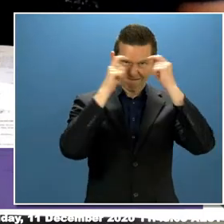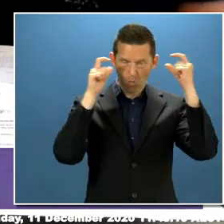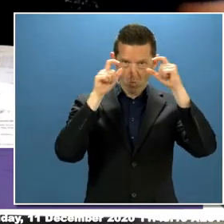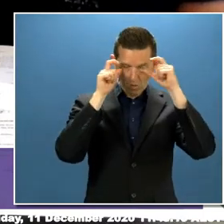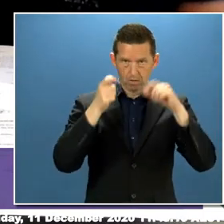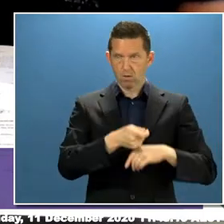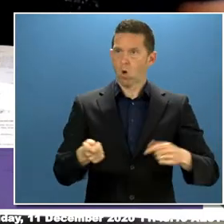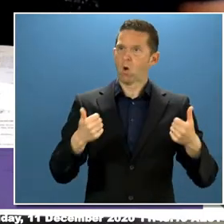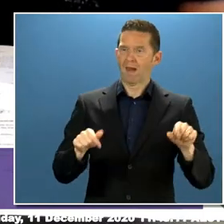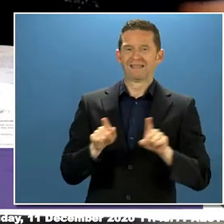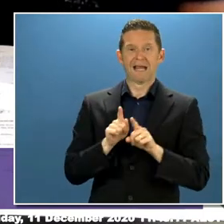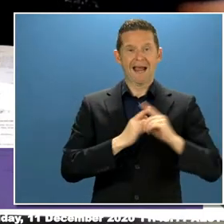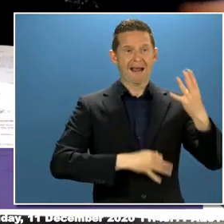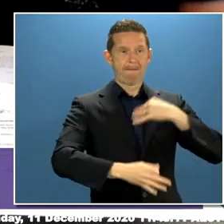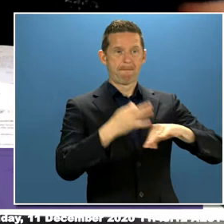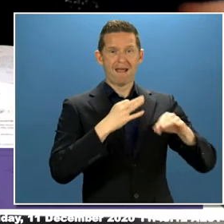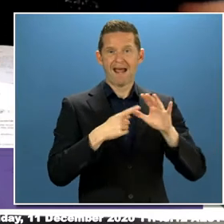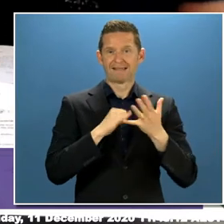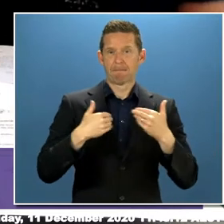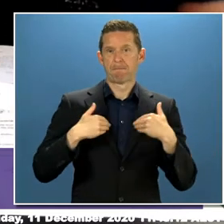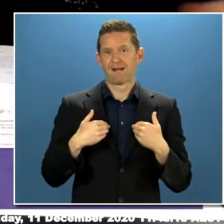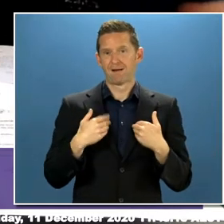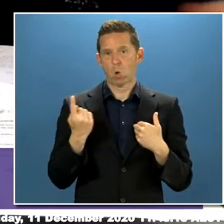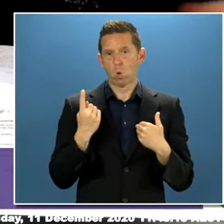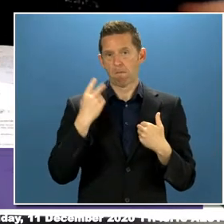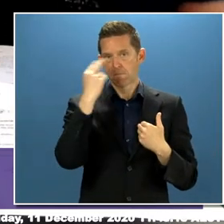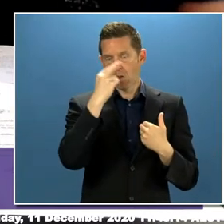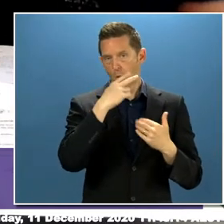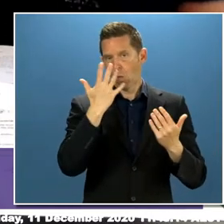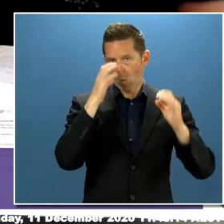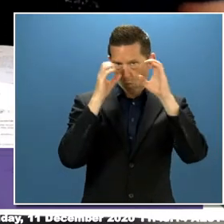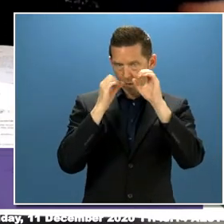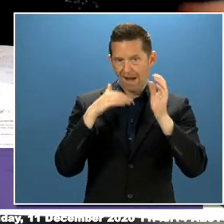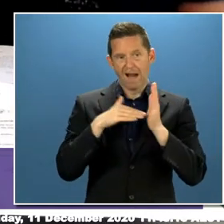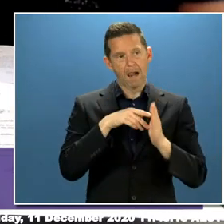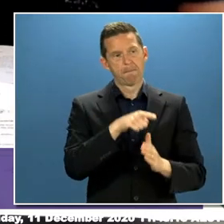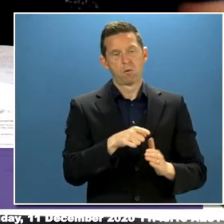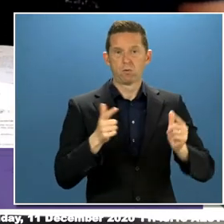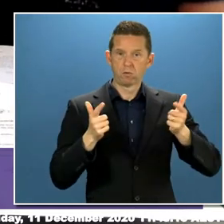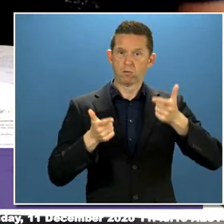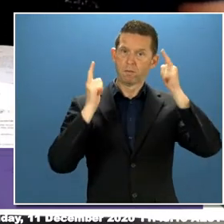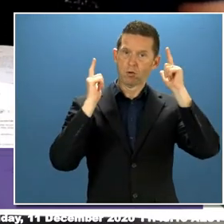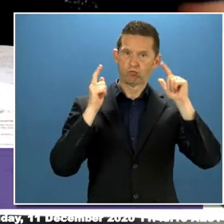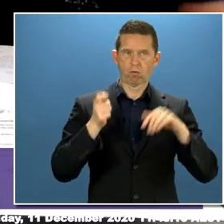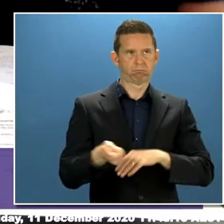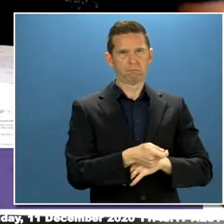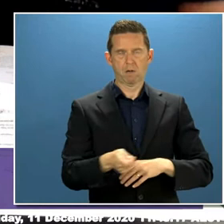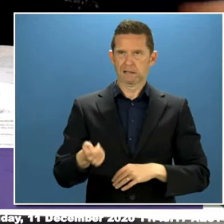experience as a person with either low vision or blindness. And it really helps them to walk in our shoes and think about things differently